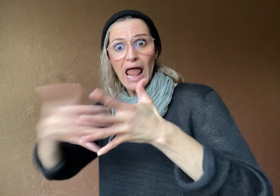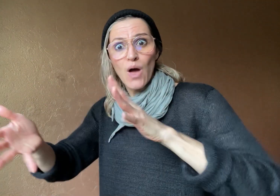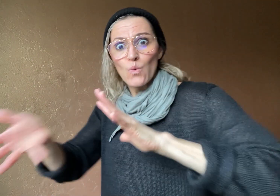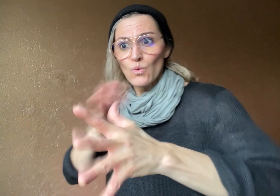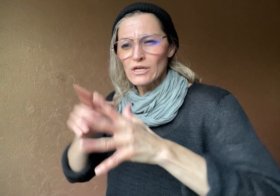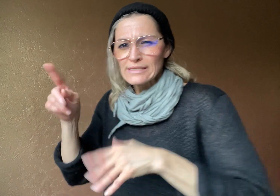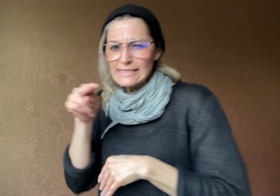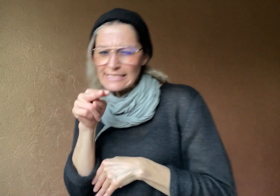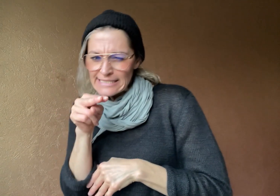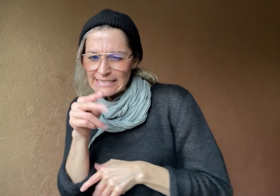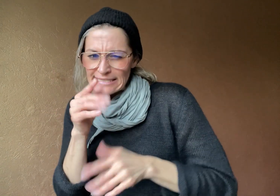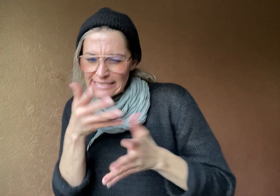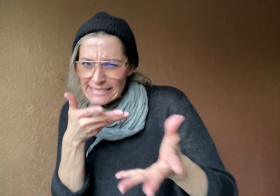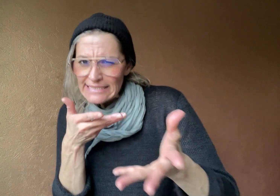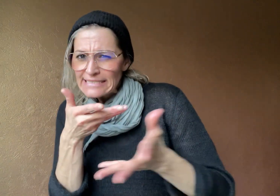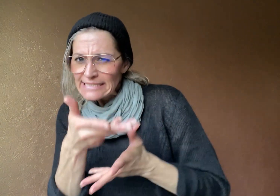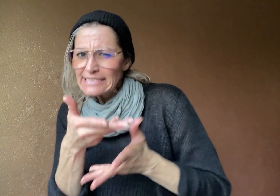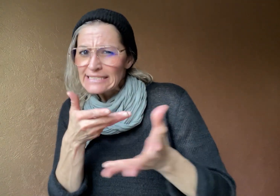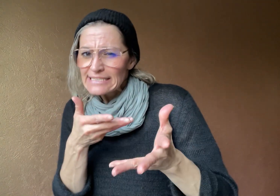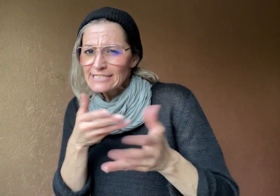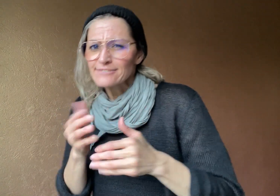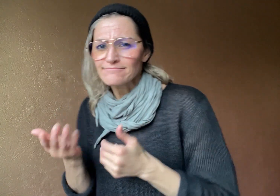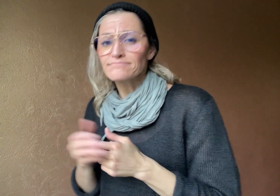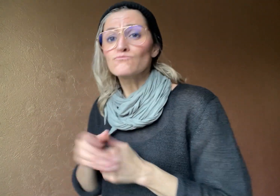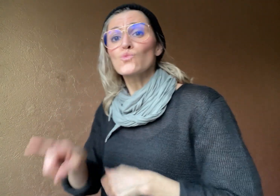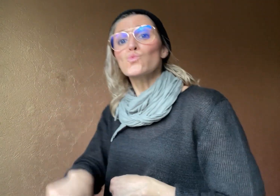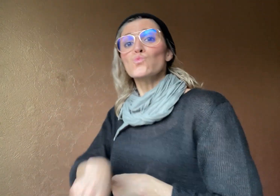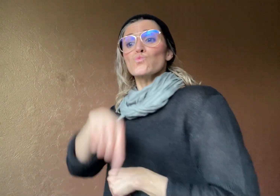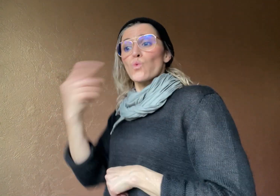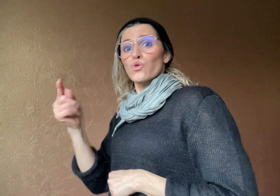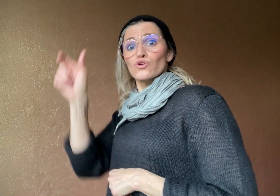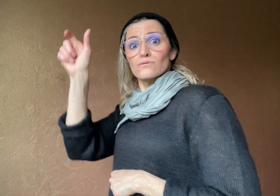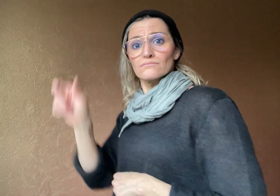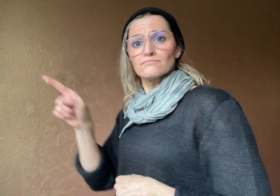are saying in sign language.